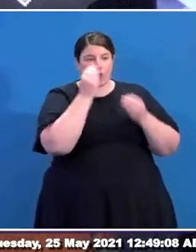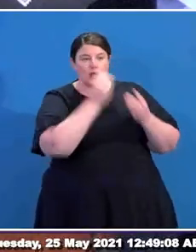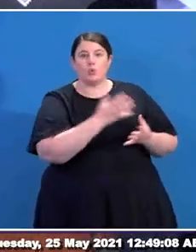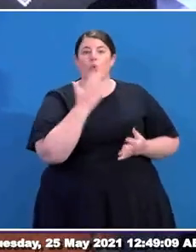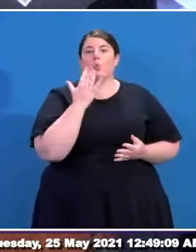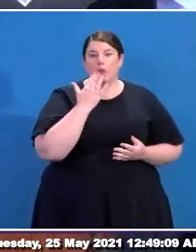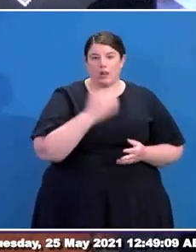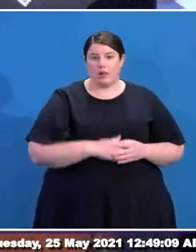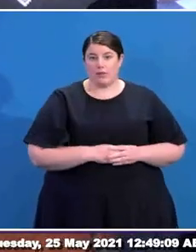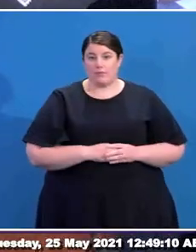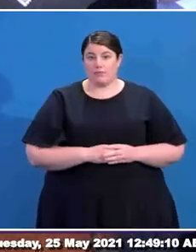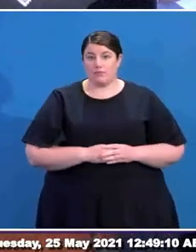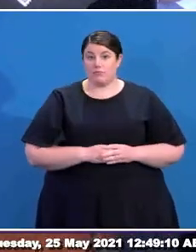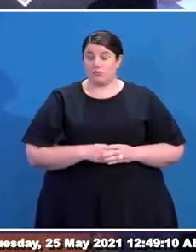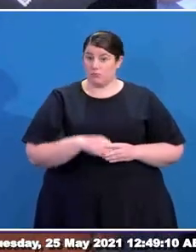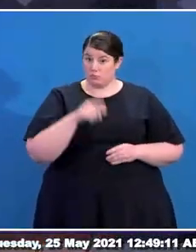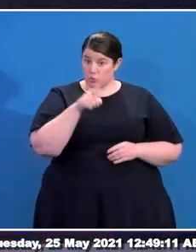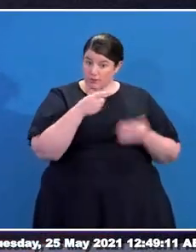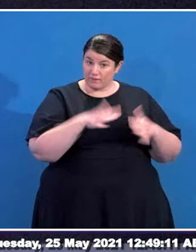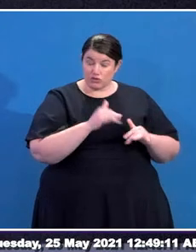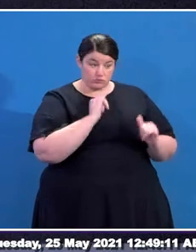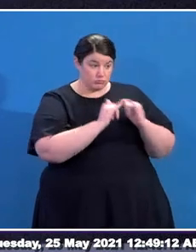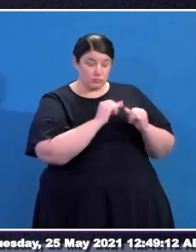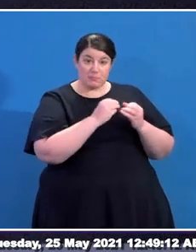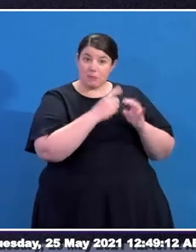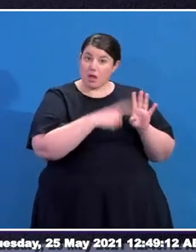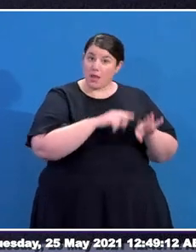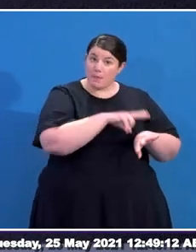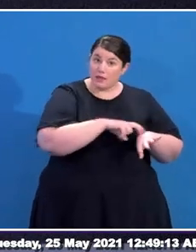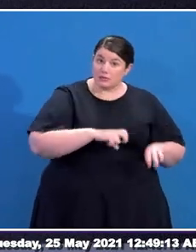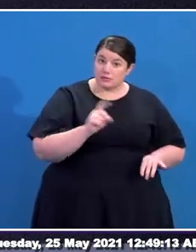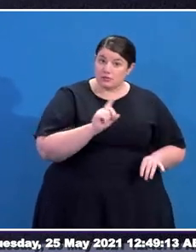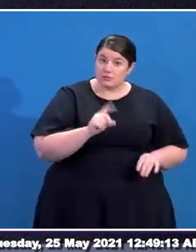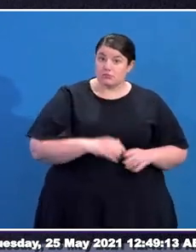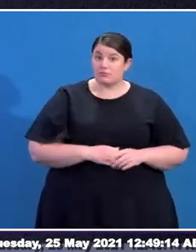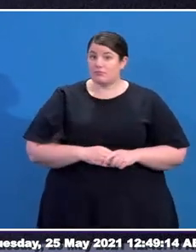Were you interviewed by the police? No.